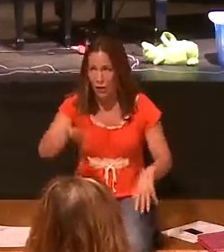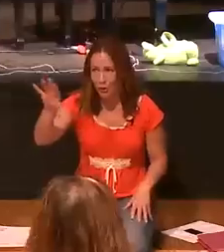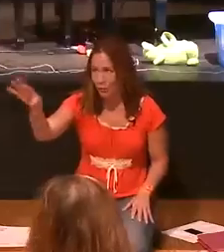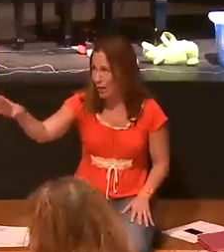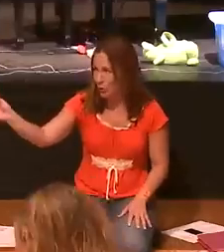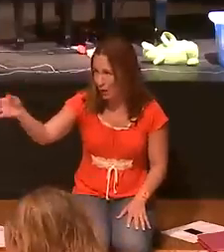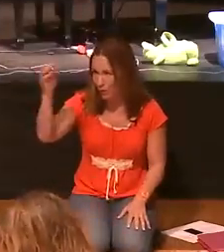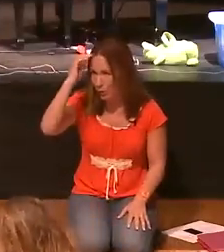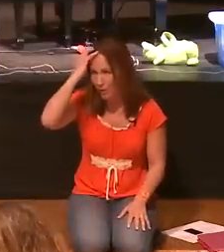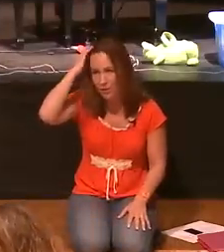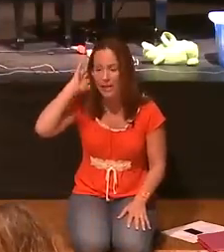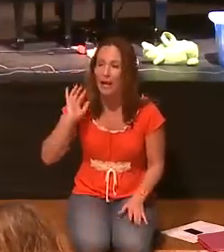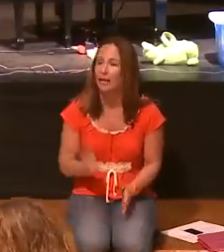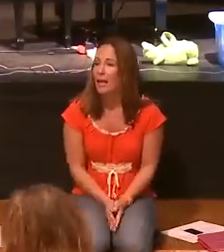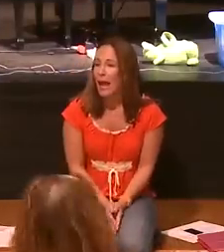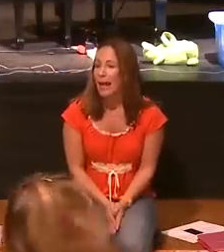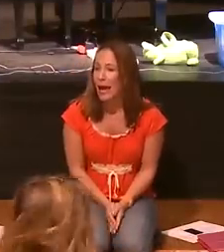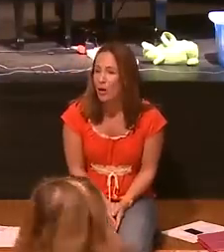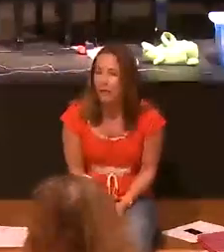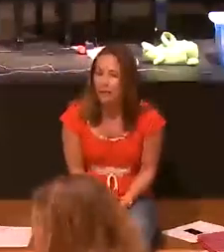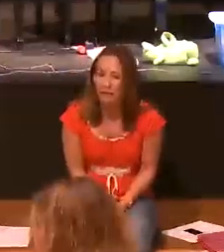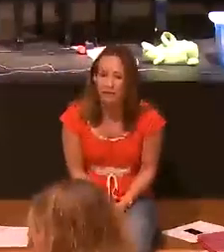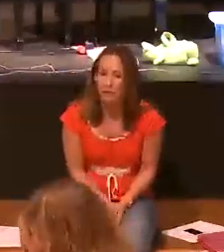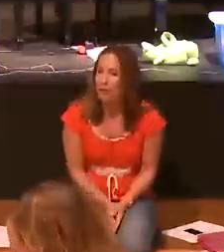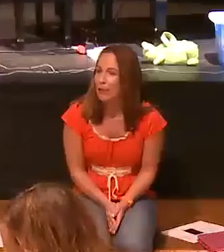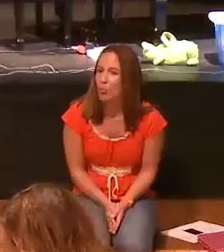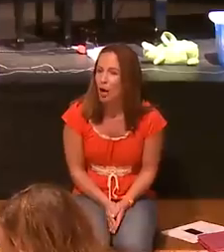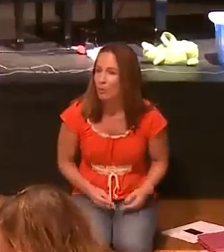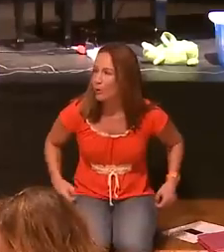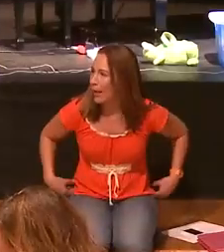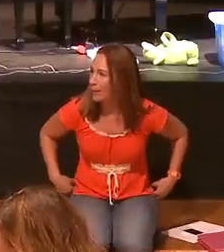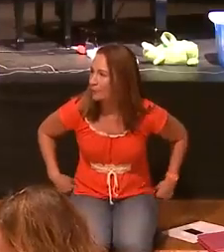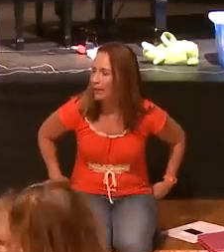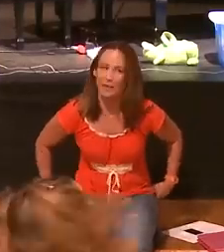or you can grab a chair and pull off to the side and hang out and it's really no problem, okay?